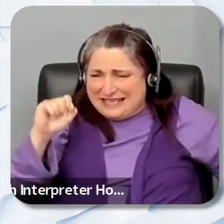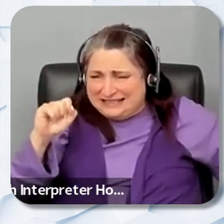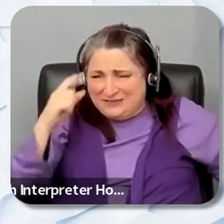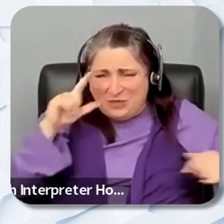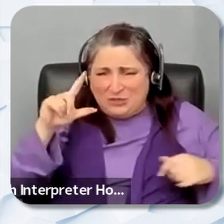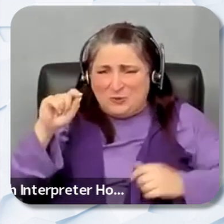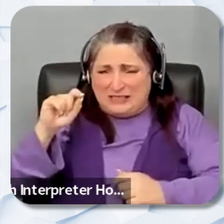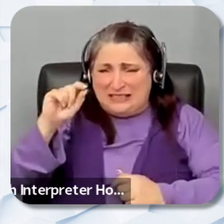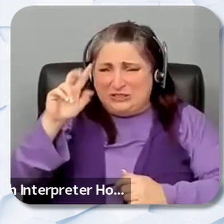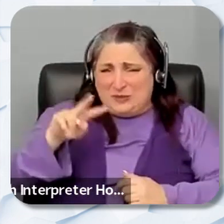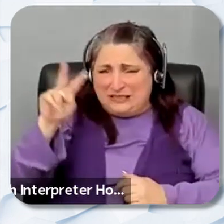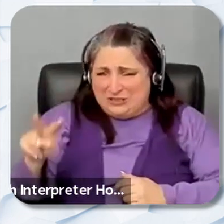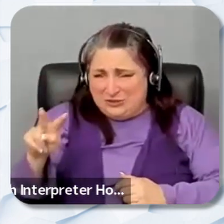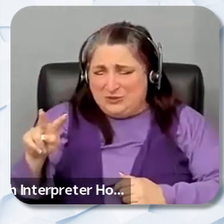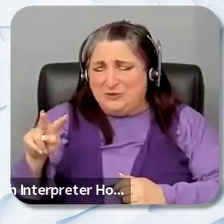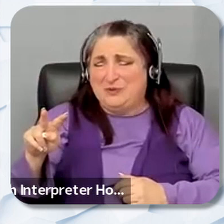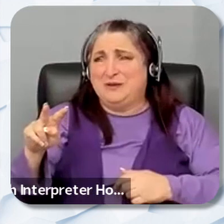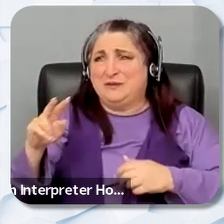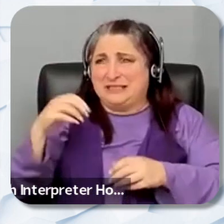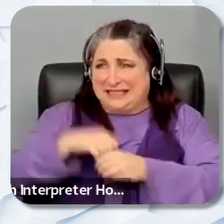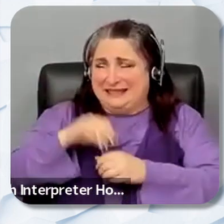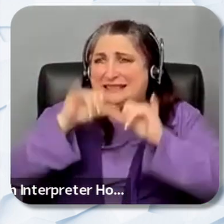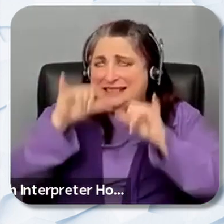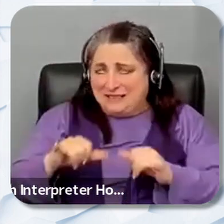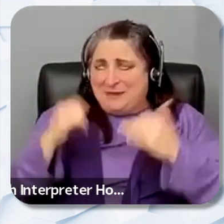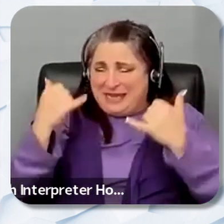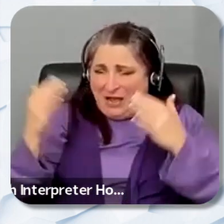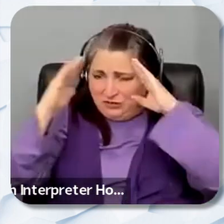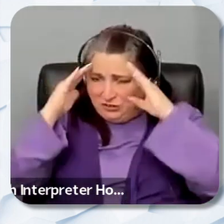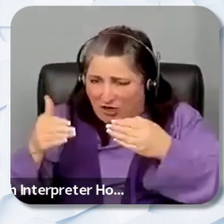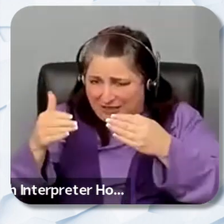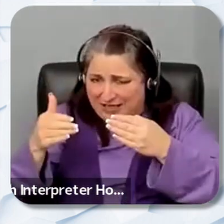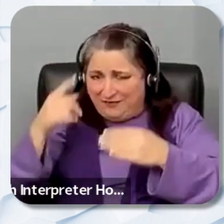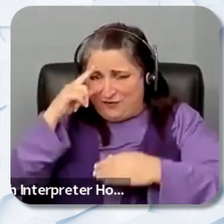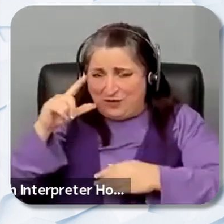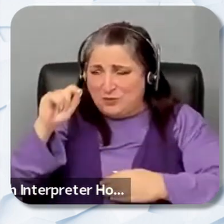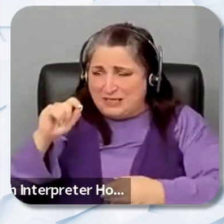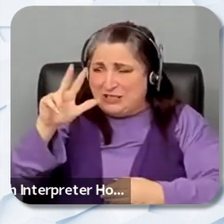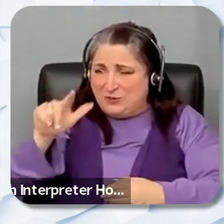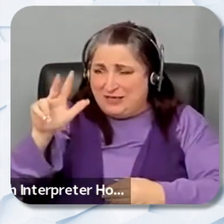now in Targeted for 2023, that is a CIM. They do not need to start over a CIM." That is